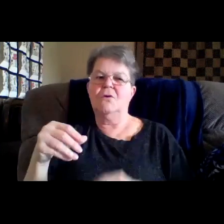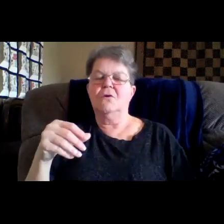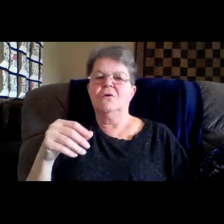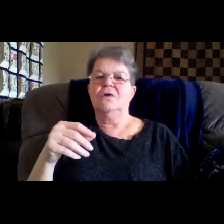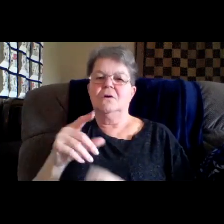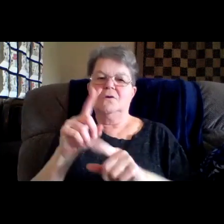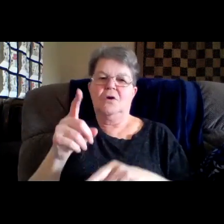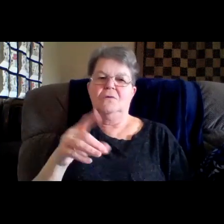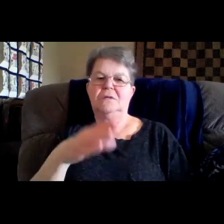You can go to the next slide.